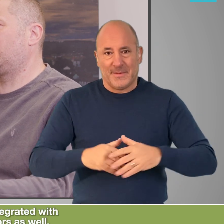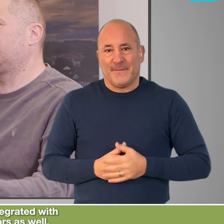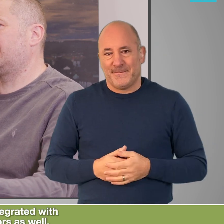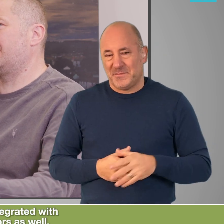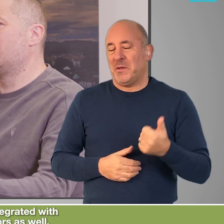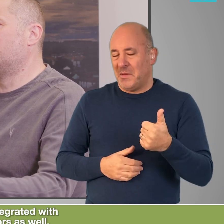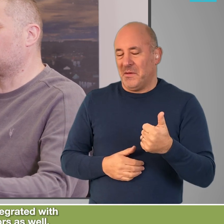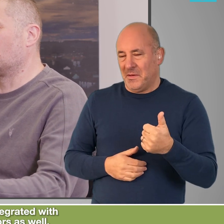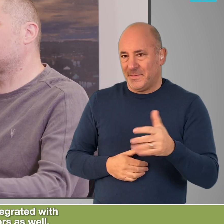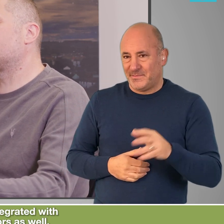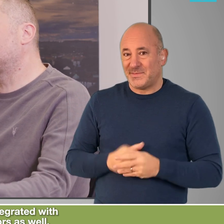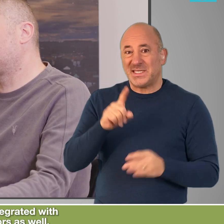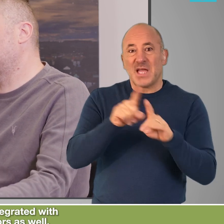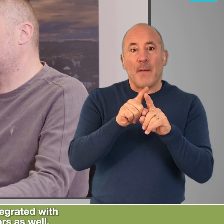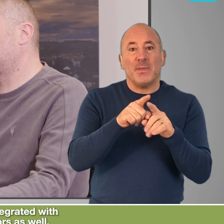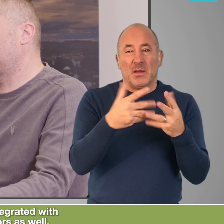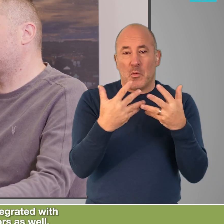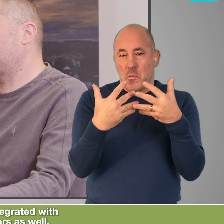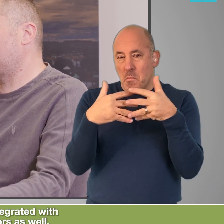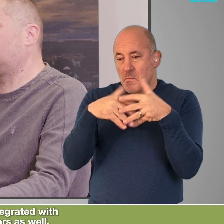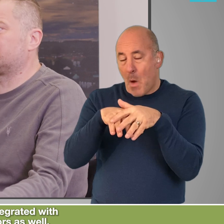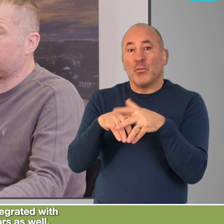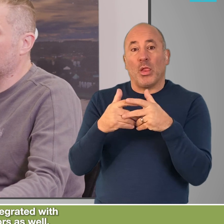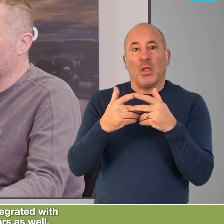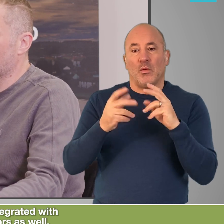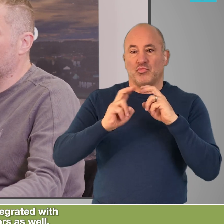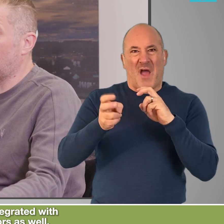point. But also it's integrated with active travel corridors as well.